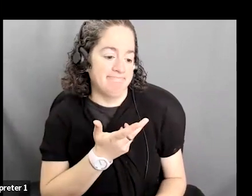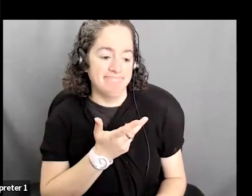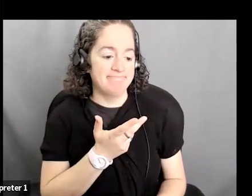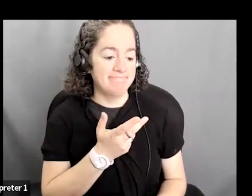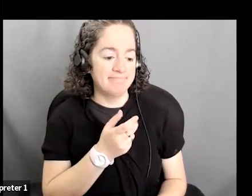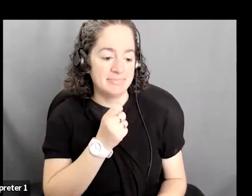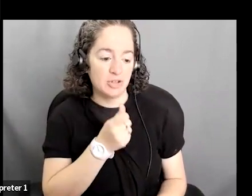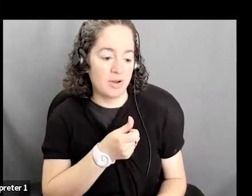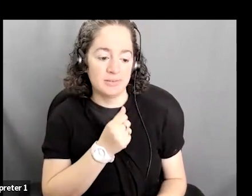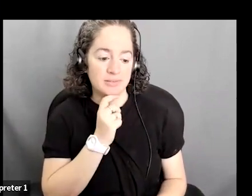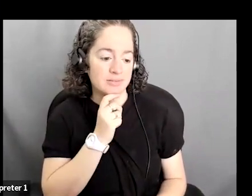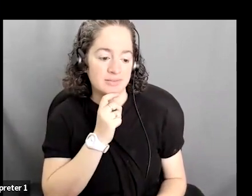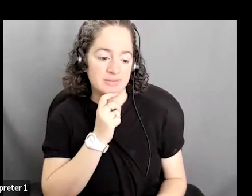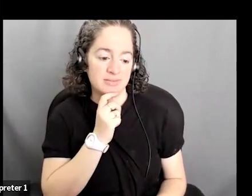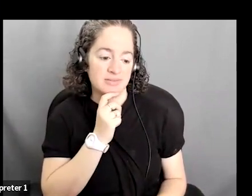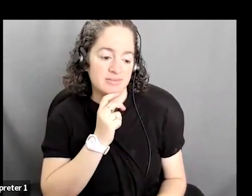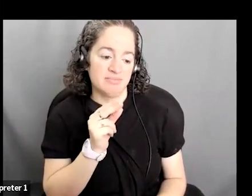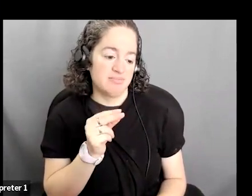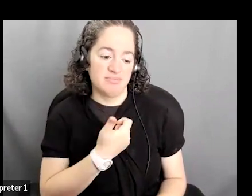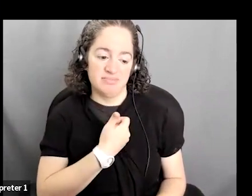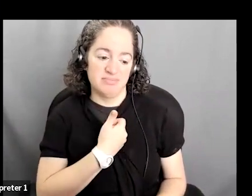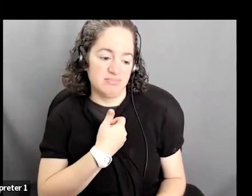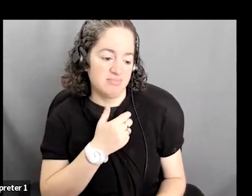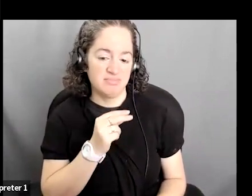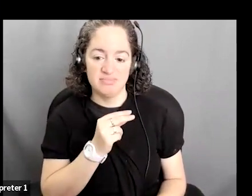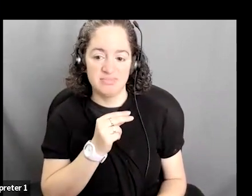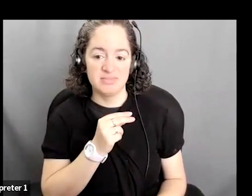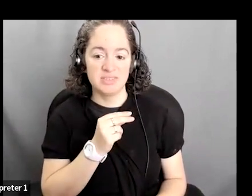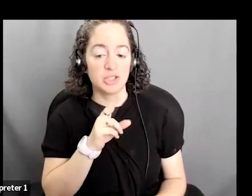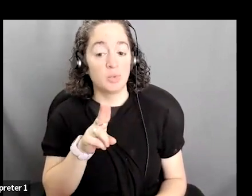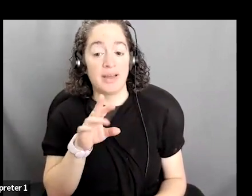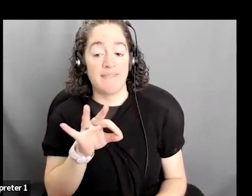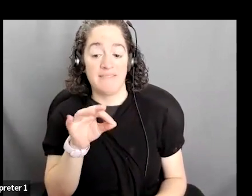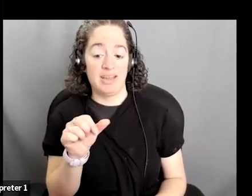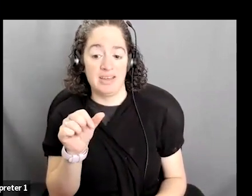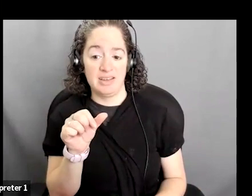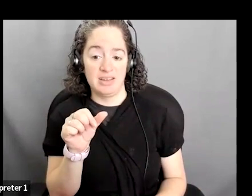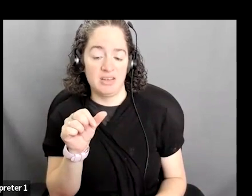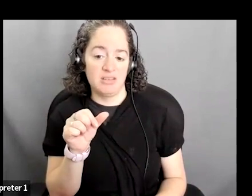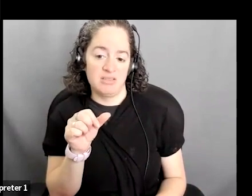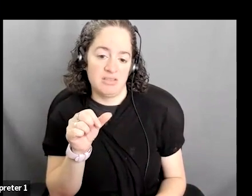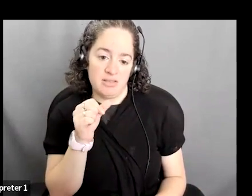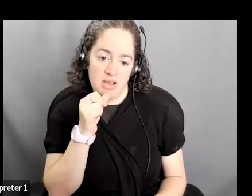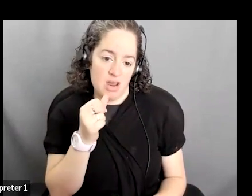Not really for myself. UFA hasn't had a ton of that yet in terms